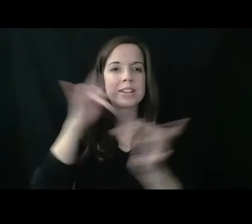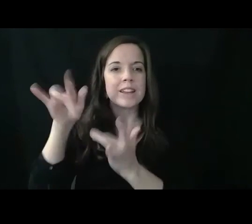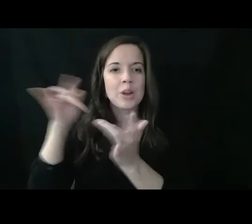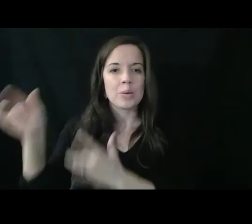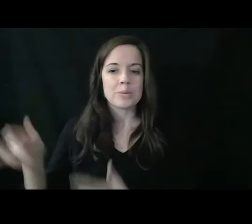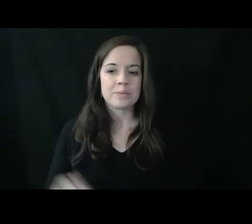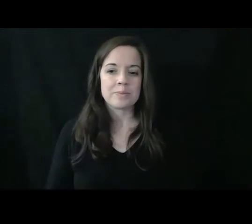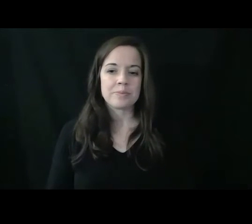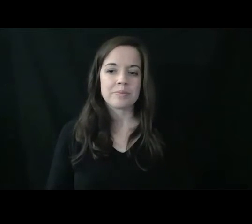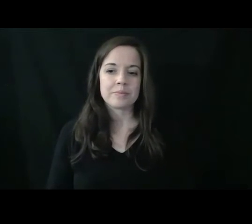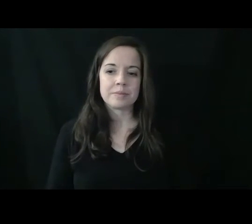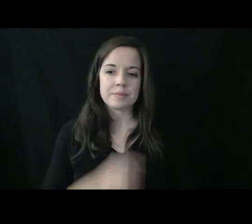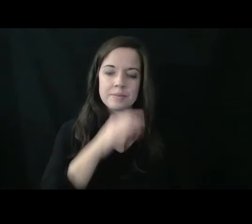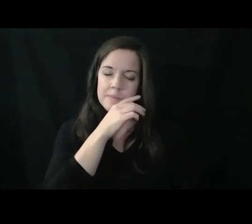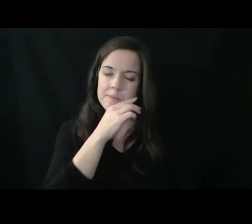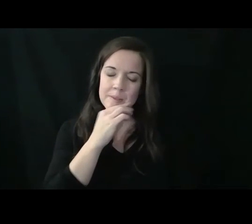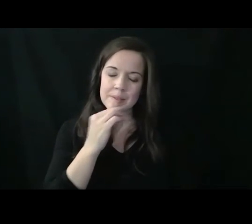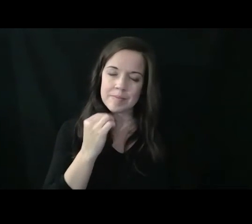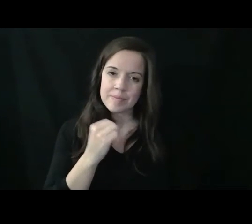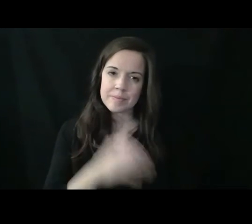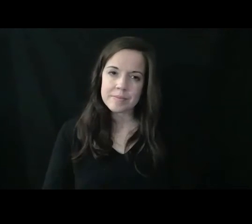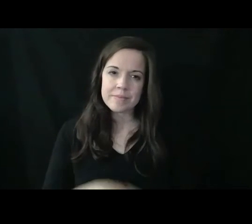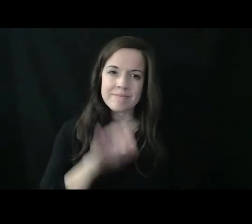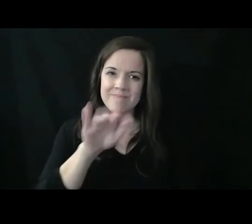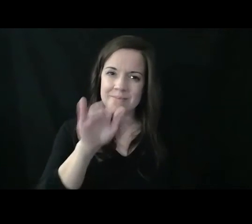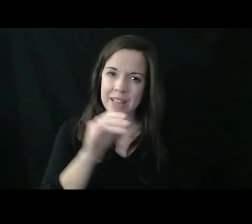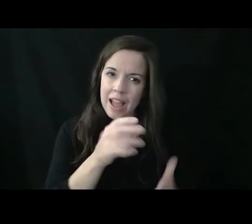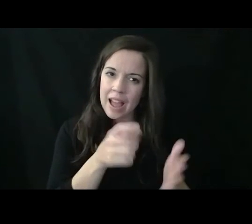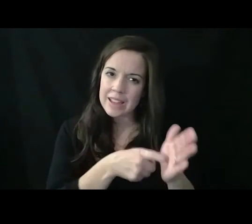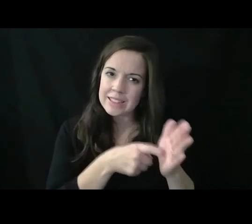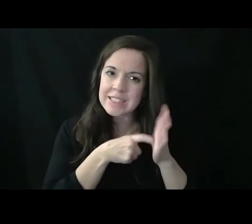I insist on a safe room, something guaranteed to stand the wind.